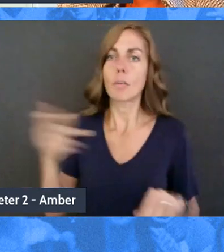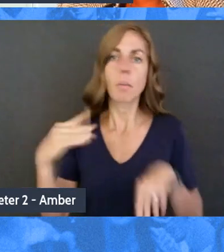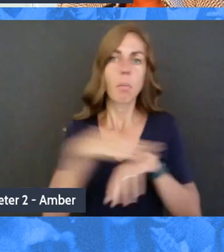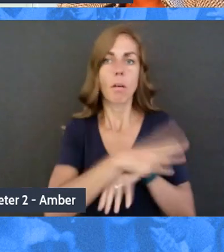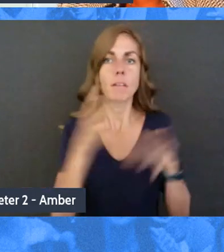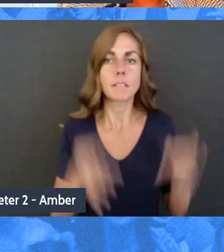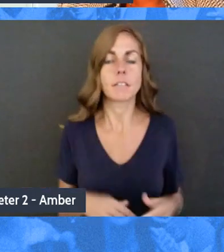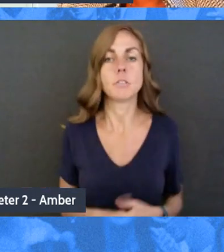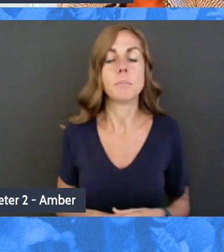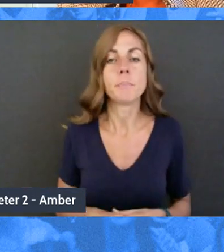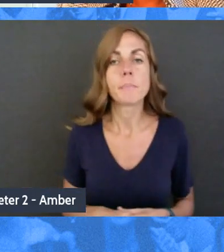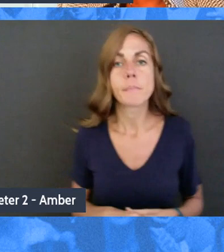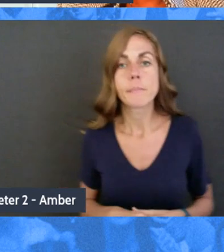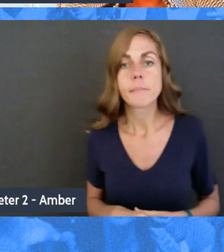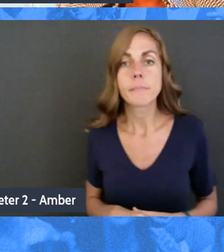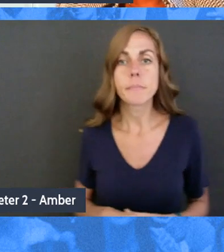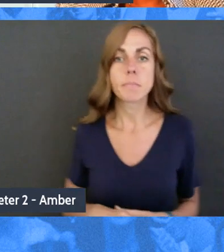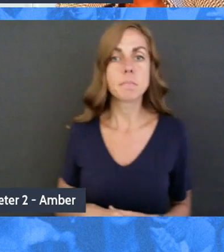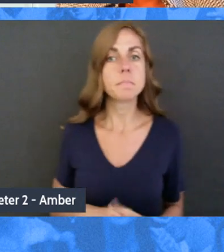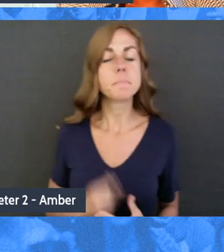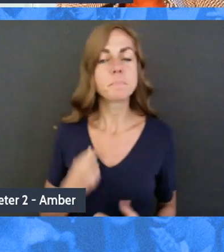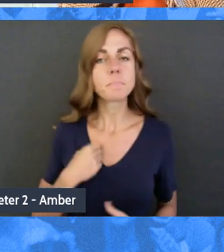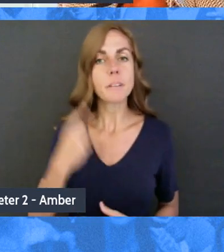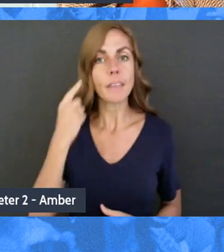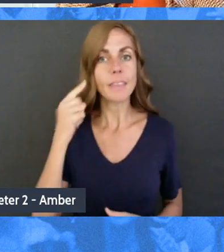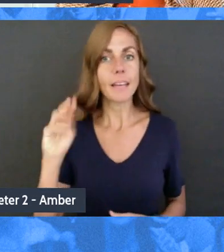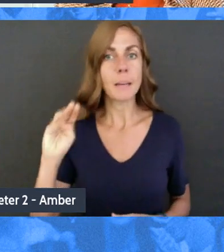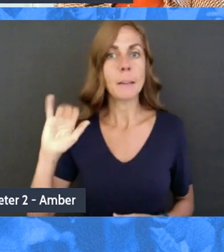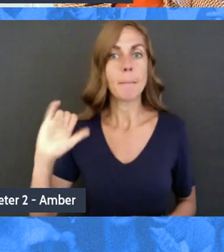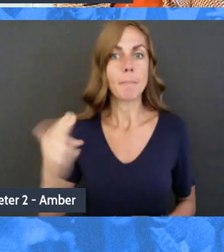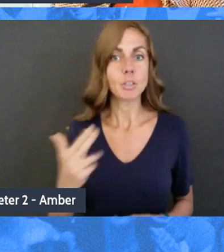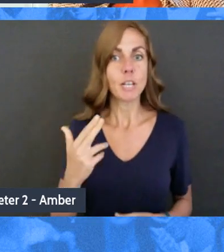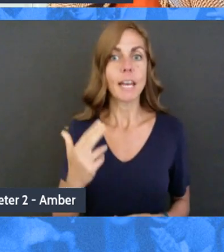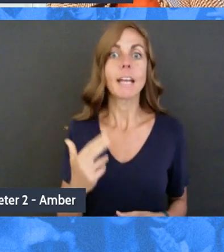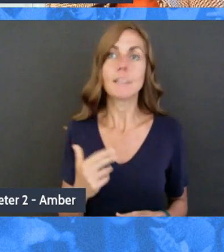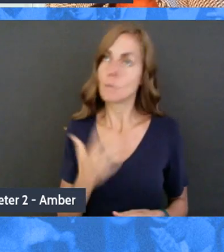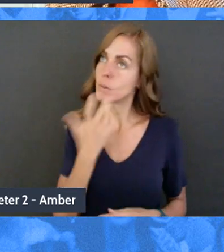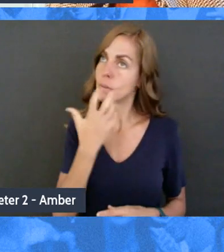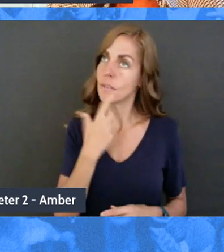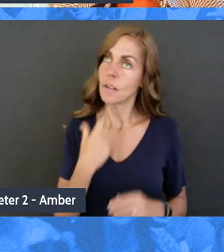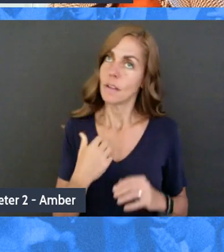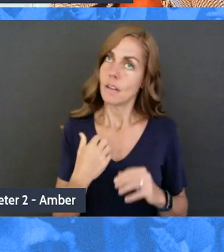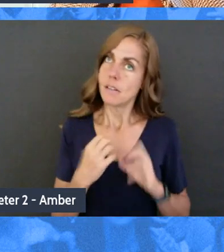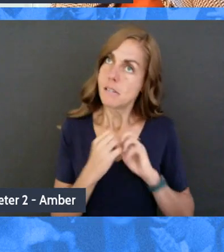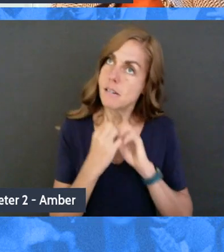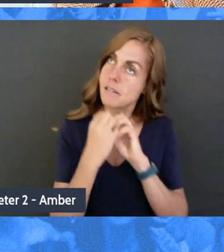And I think that in Michigan, it is a definitely an uphill battle on these issues,